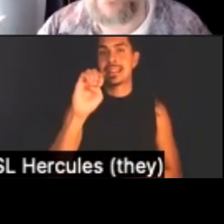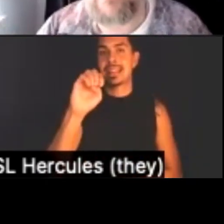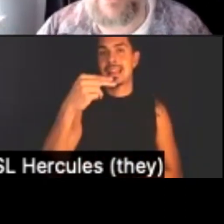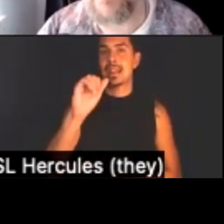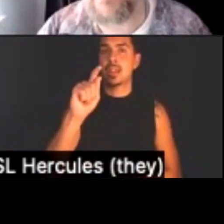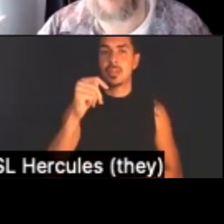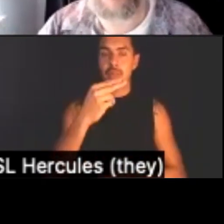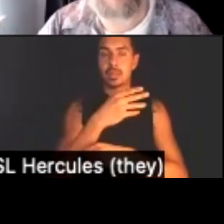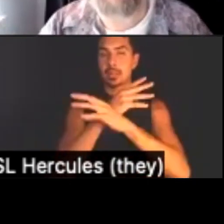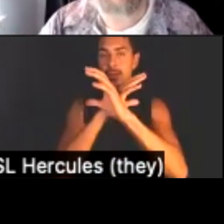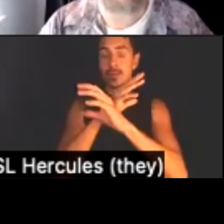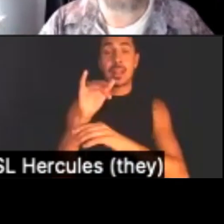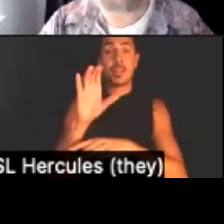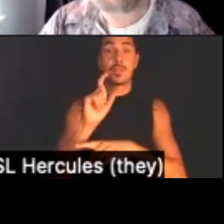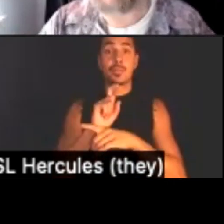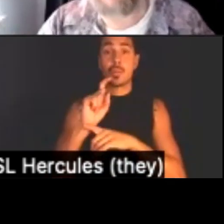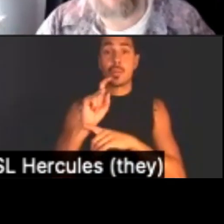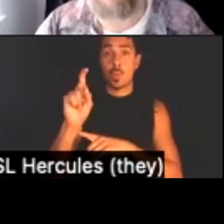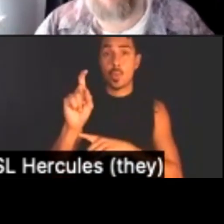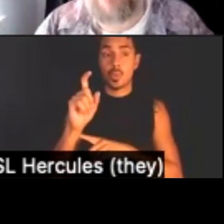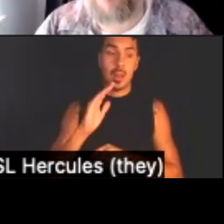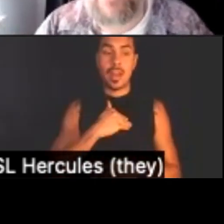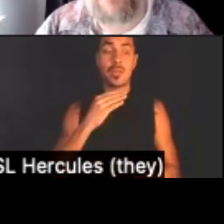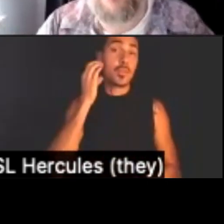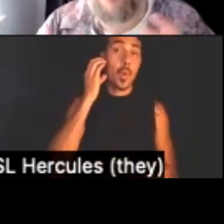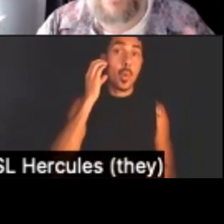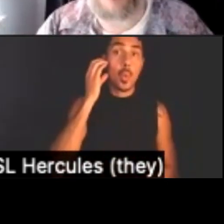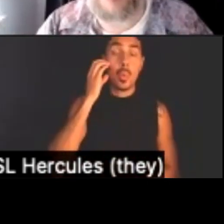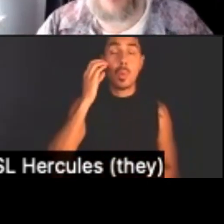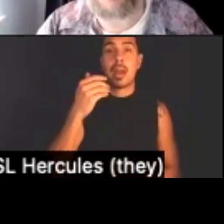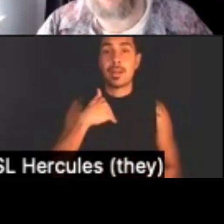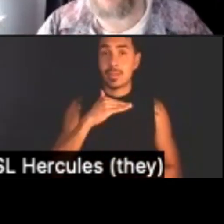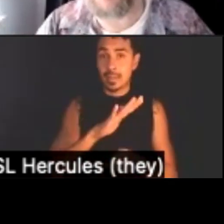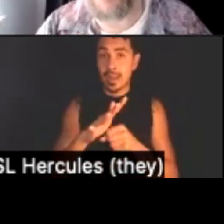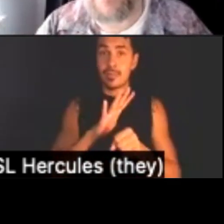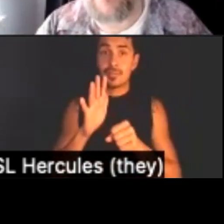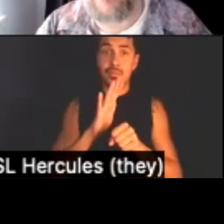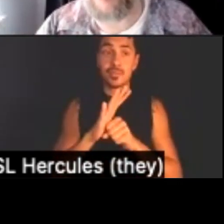that has high enough broadband or access or cell signal